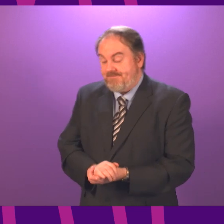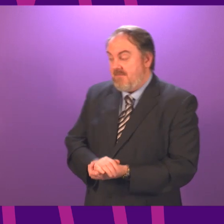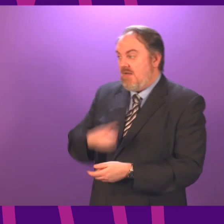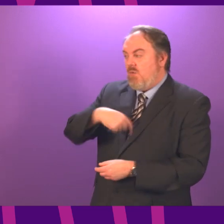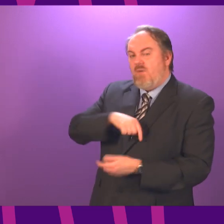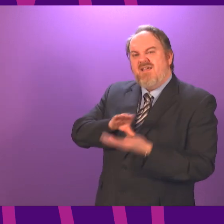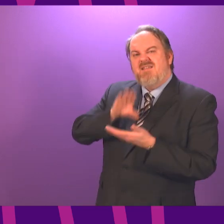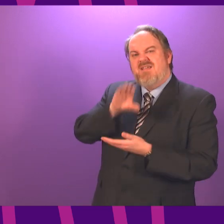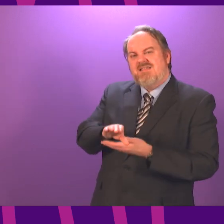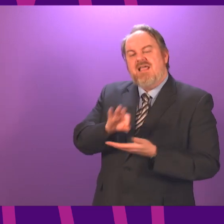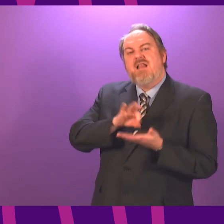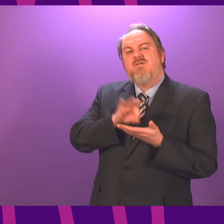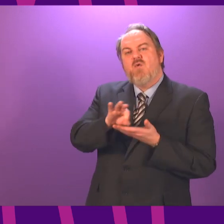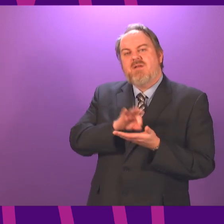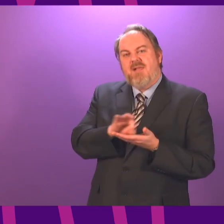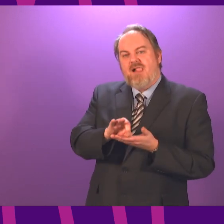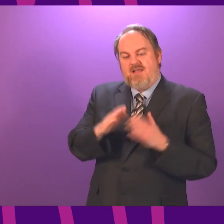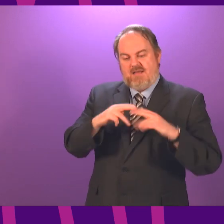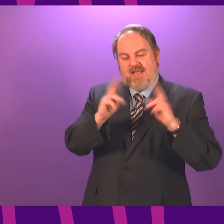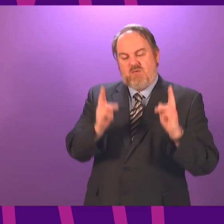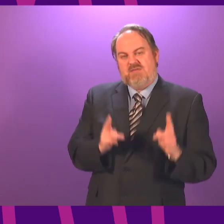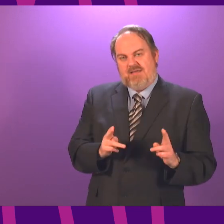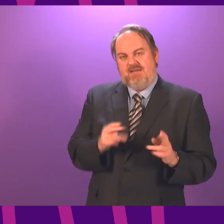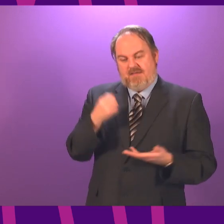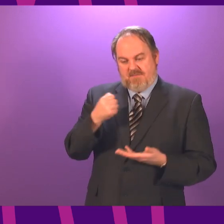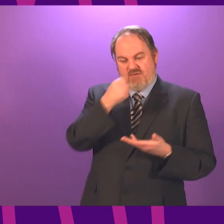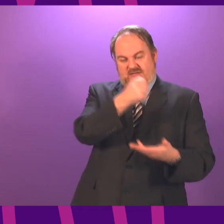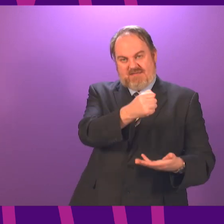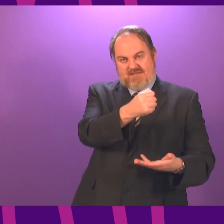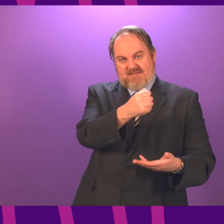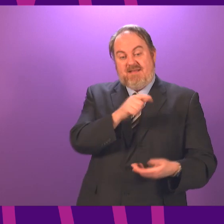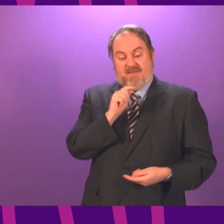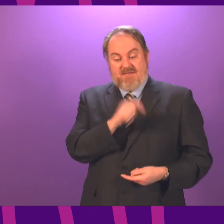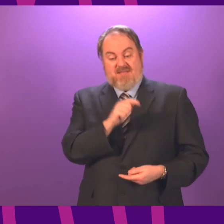housing budget across the Parliament in a way that delivers record numbers of new housing.